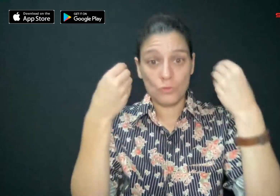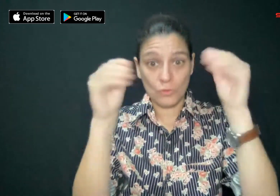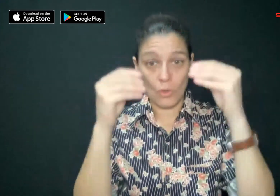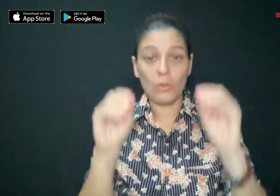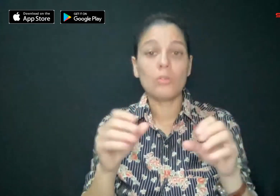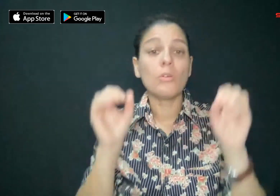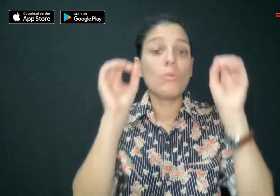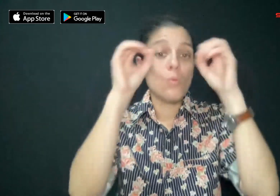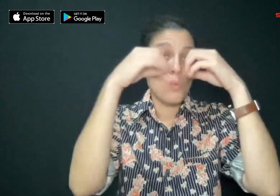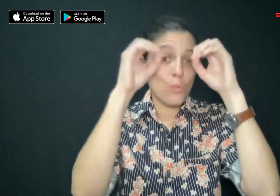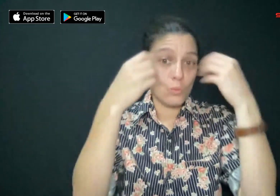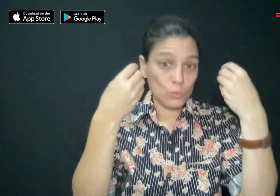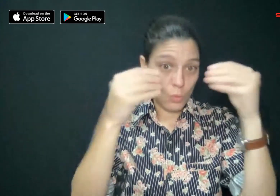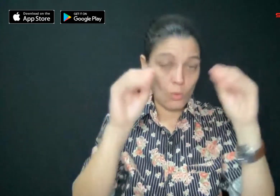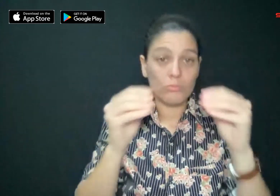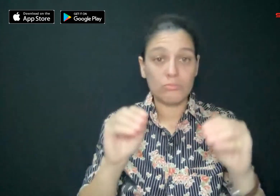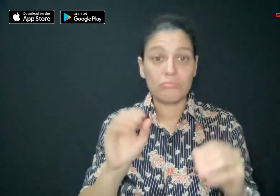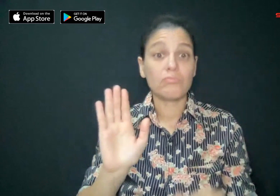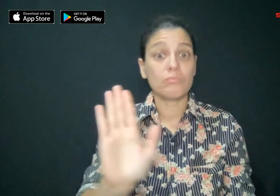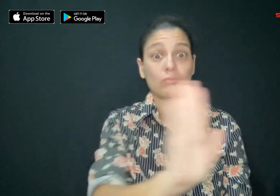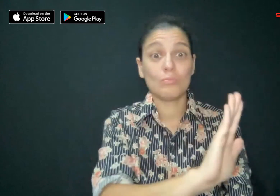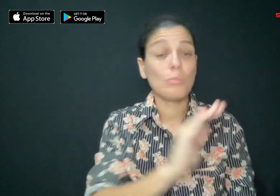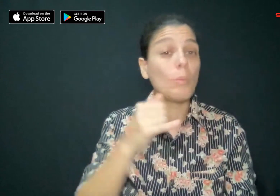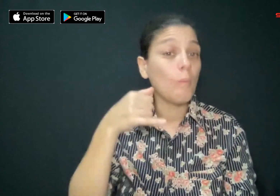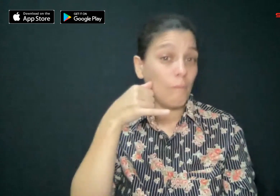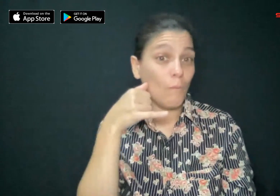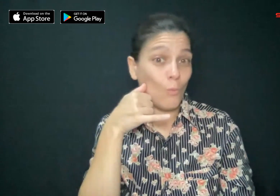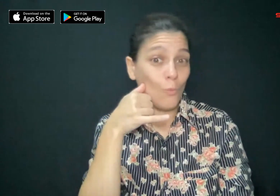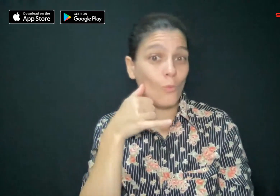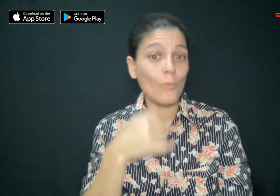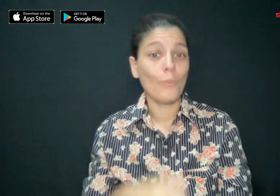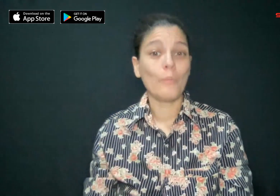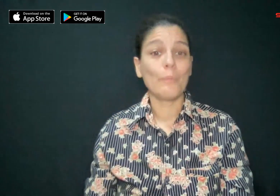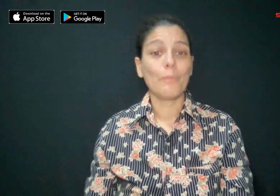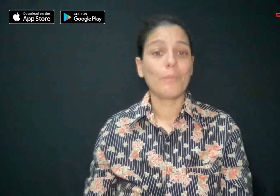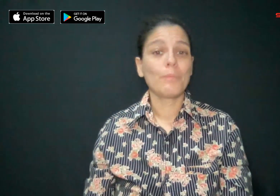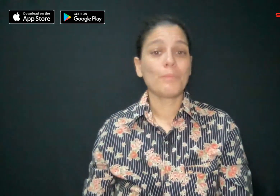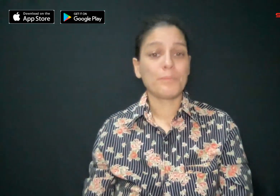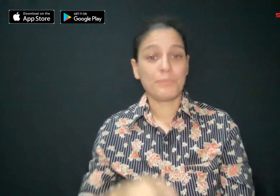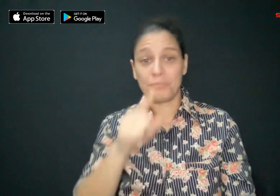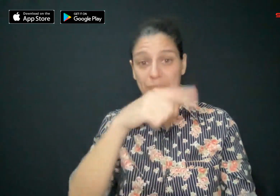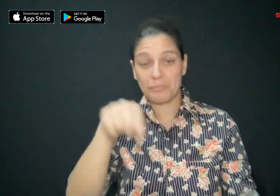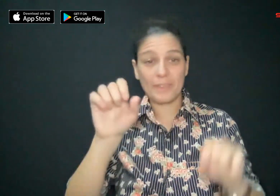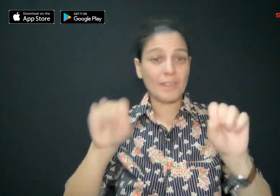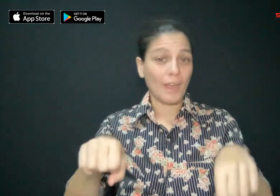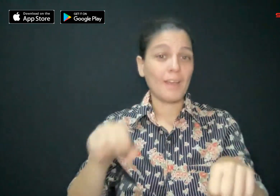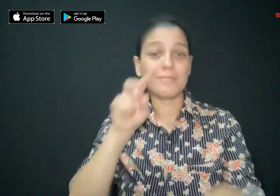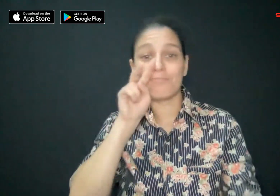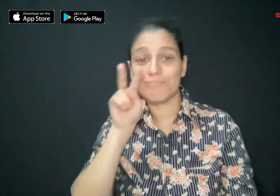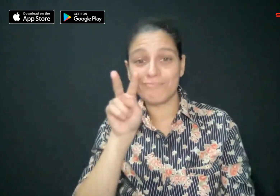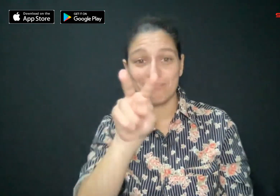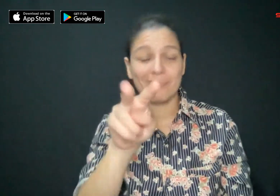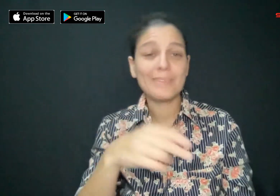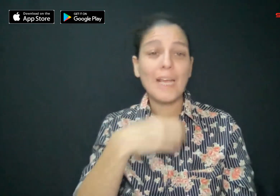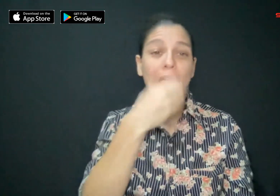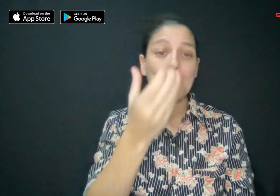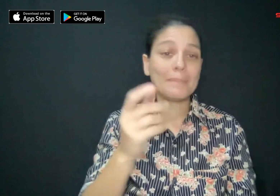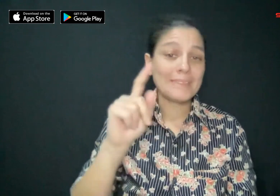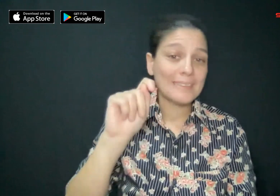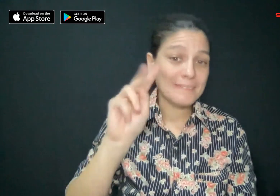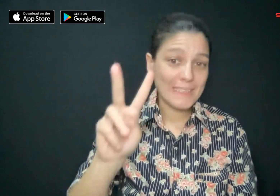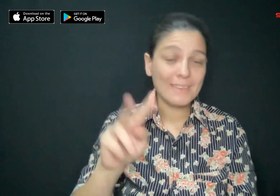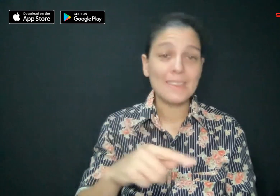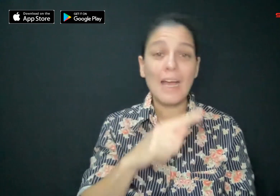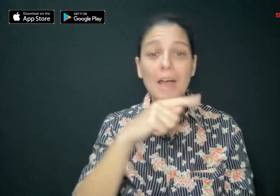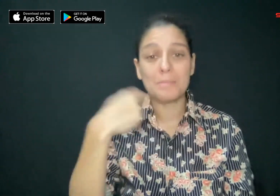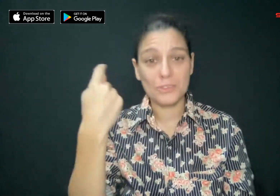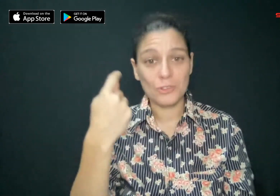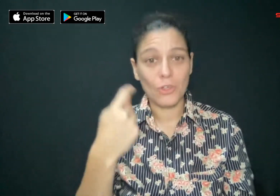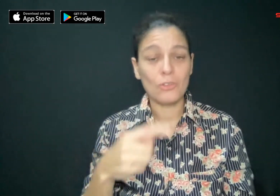phone and you can also watch on Apple TV Amazon and Roku